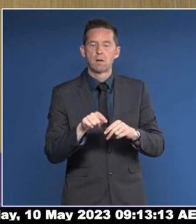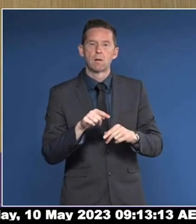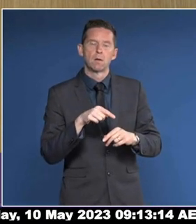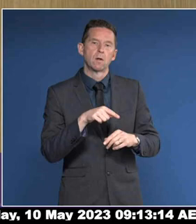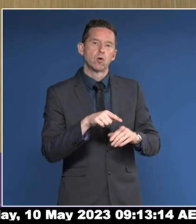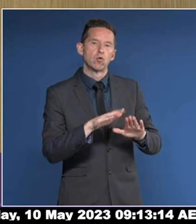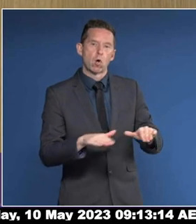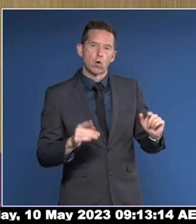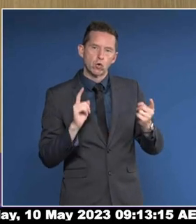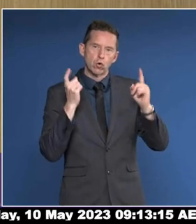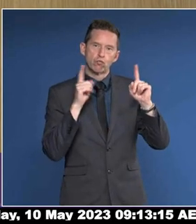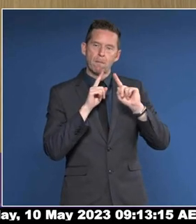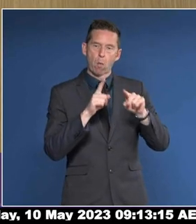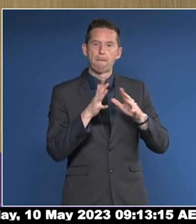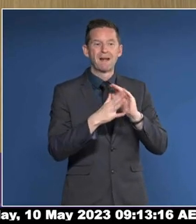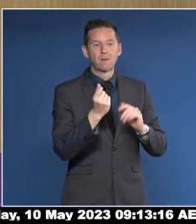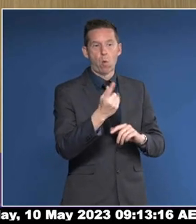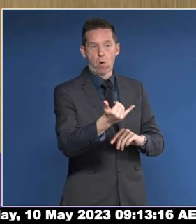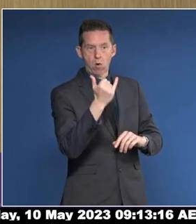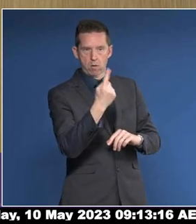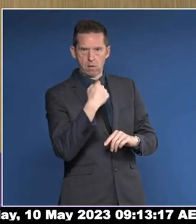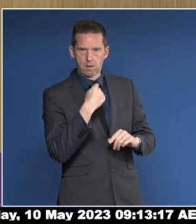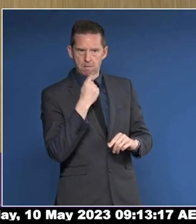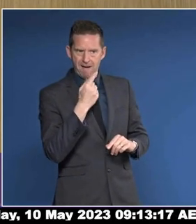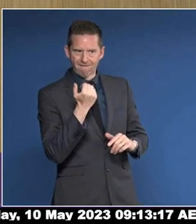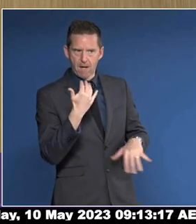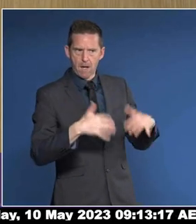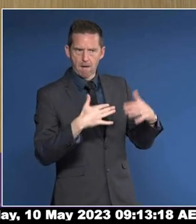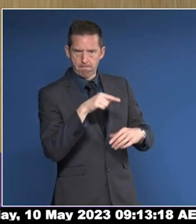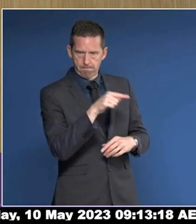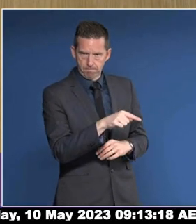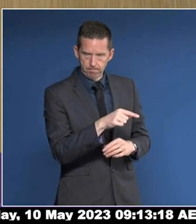identified for the child but we do not believe that that's at a significant harm